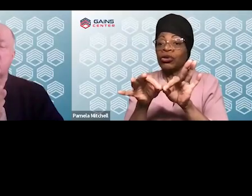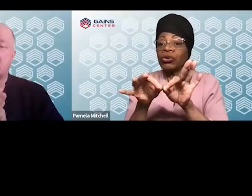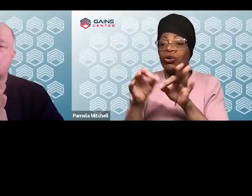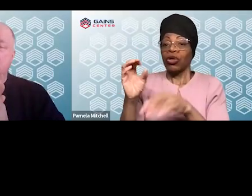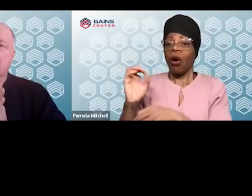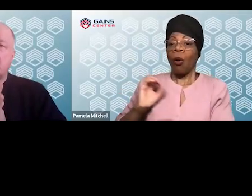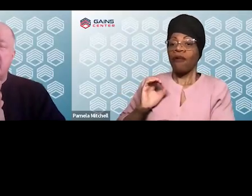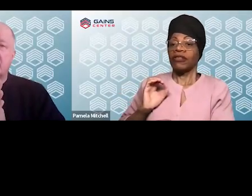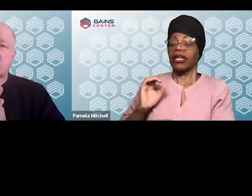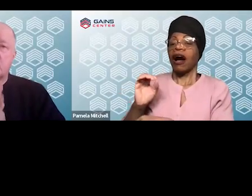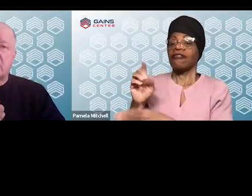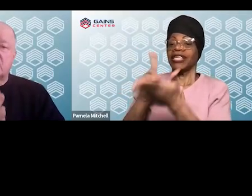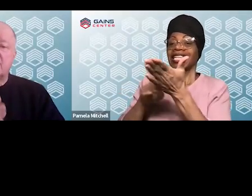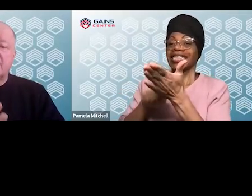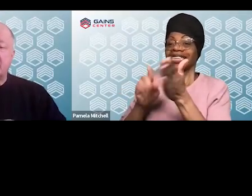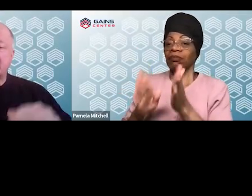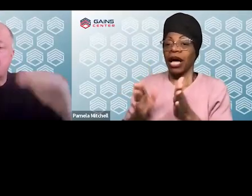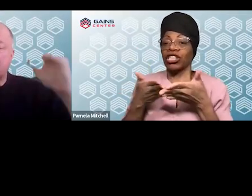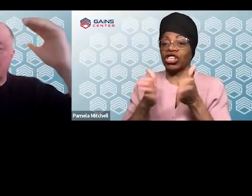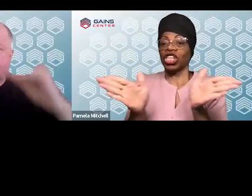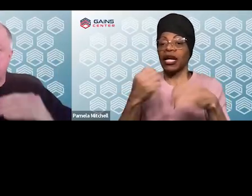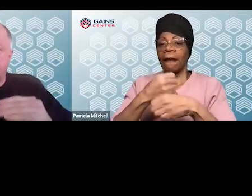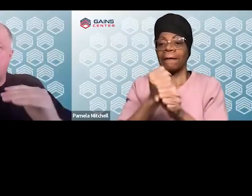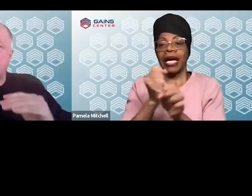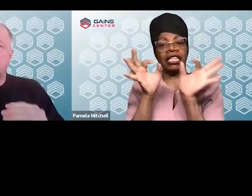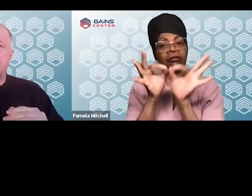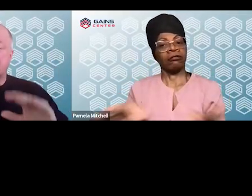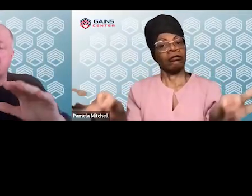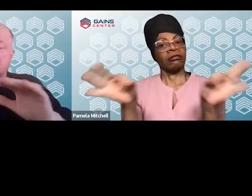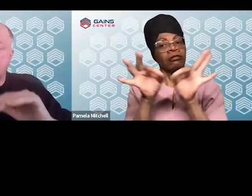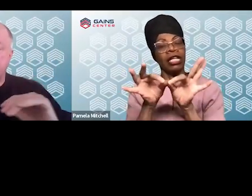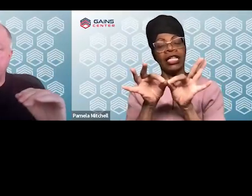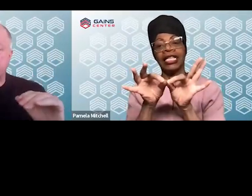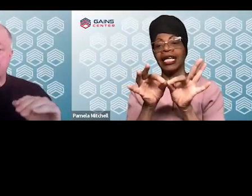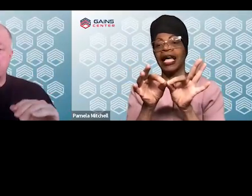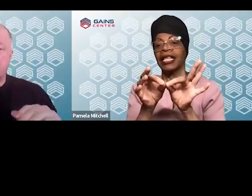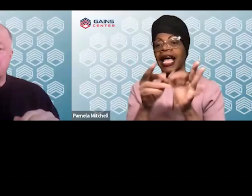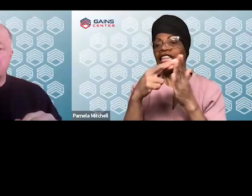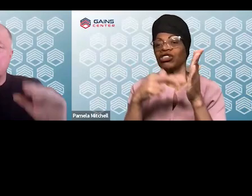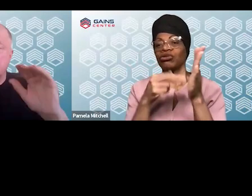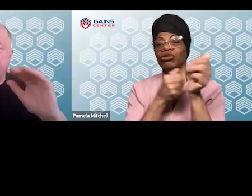that make it critical that these guardrails are followed. And I'll talk about those in a minute,